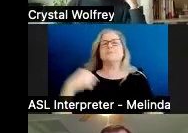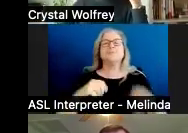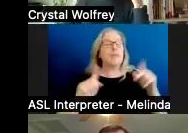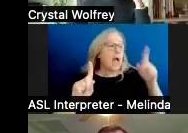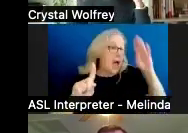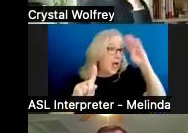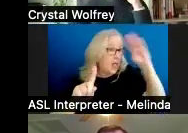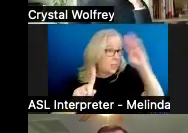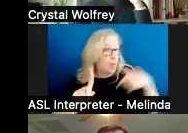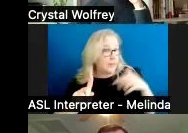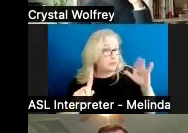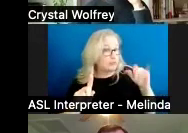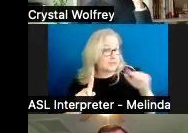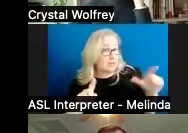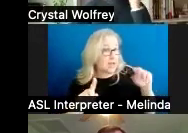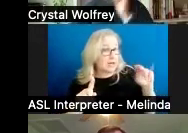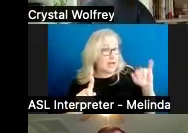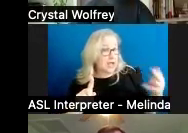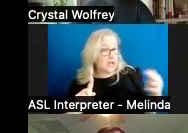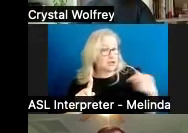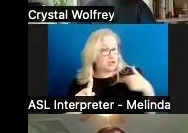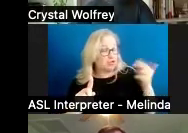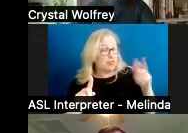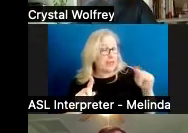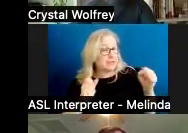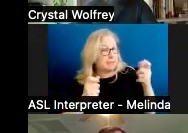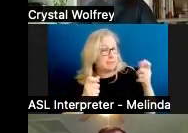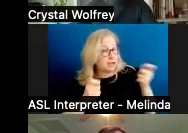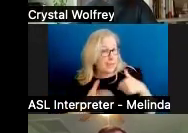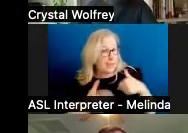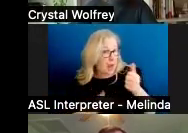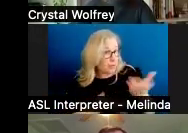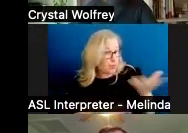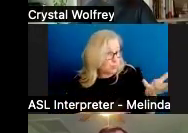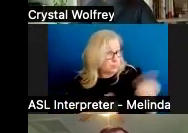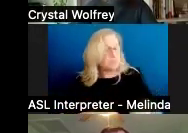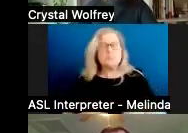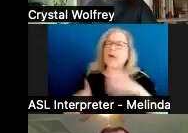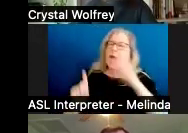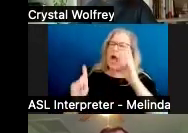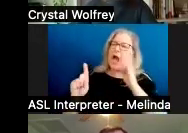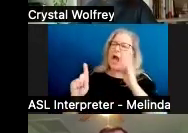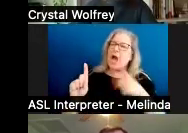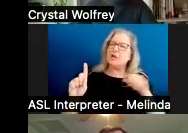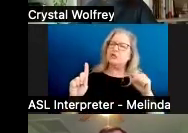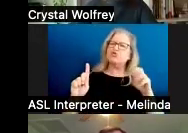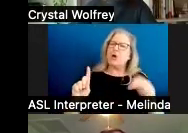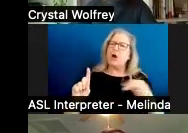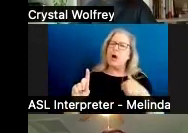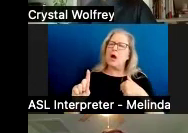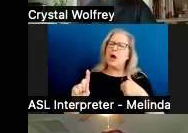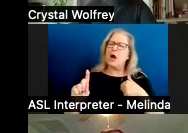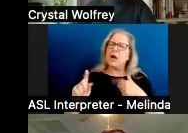This is Crystal at NIH Grants Management. Can I help you? Sean Hine: Hey, Crystal. This is Sean. It's been a minute. How are you?